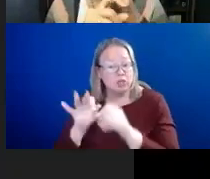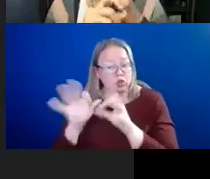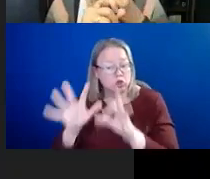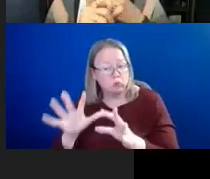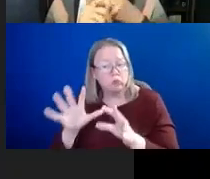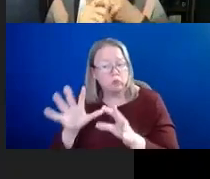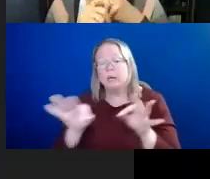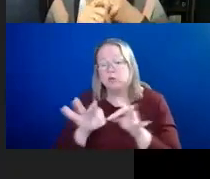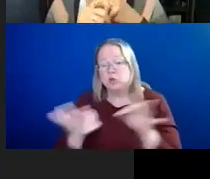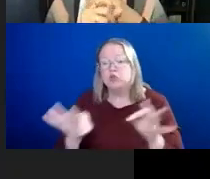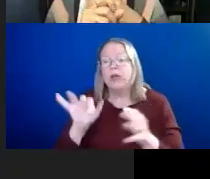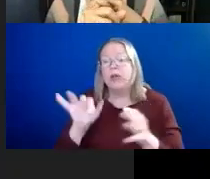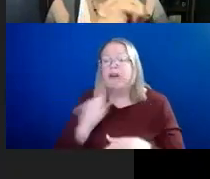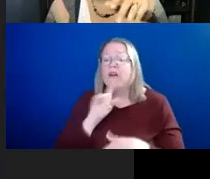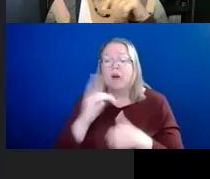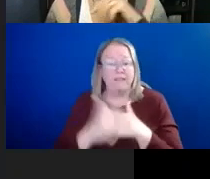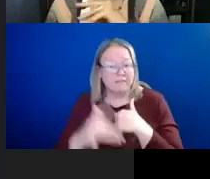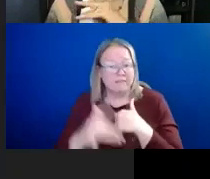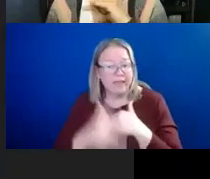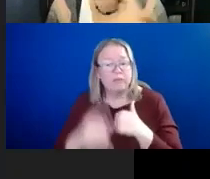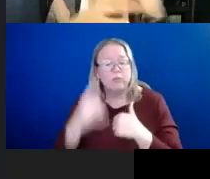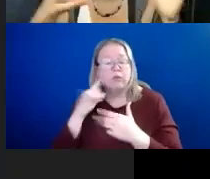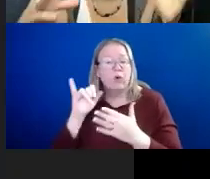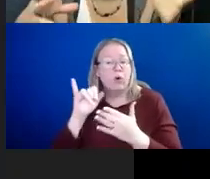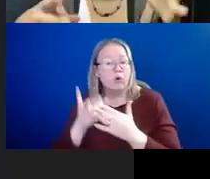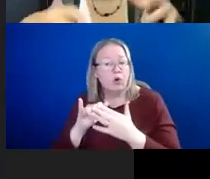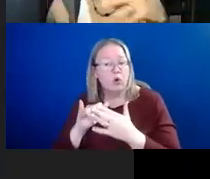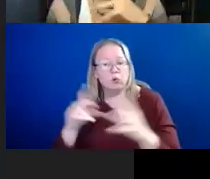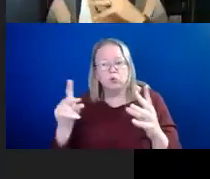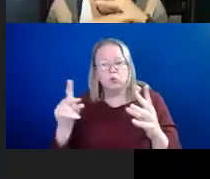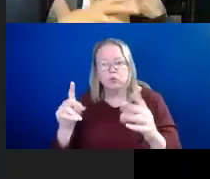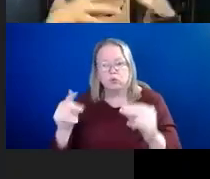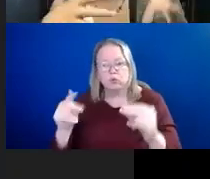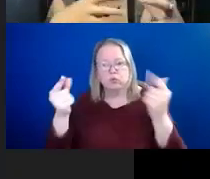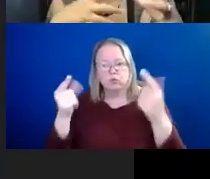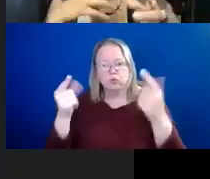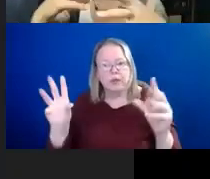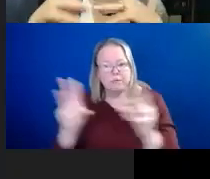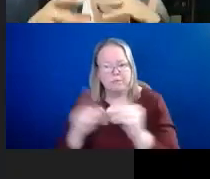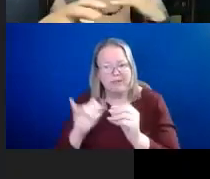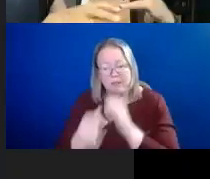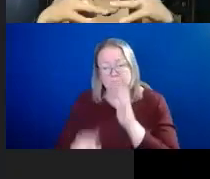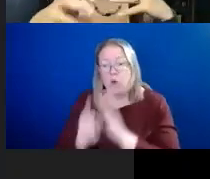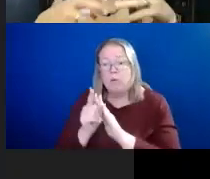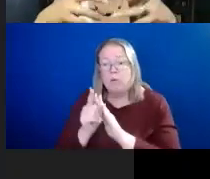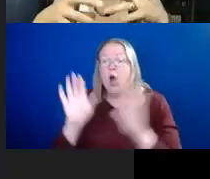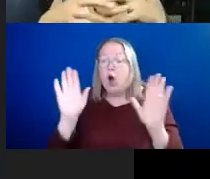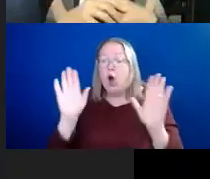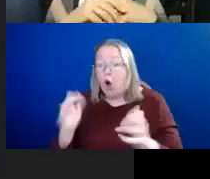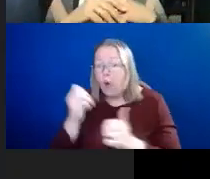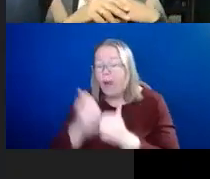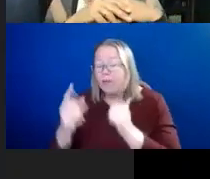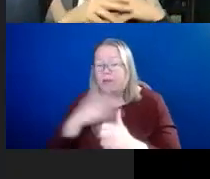13:30:37 who are available for some of those impromptu meetings. 13:30:43 That moment that everybody on the panel wants to keep the